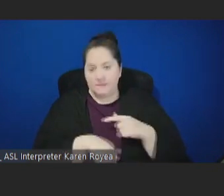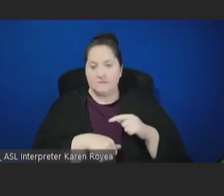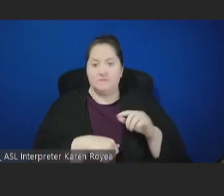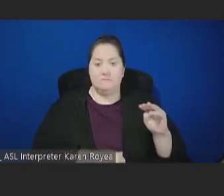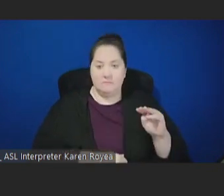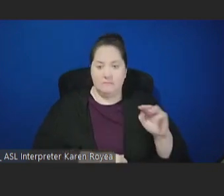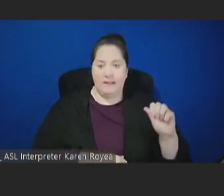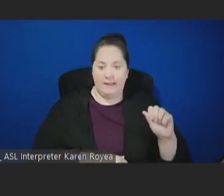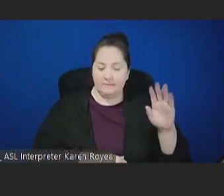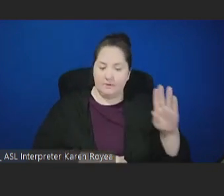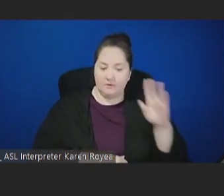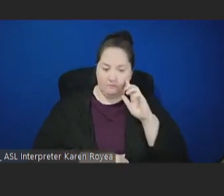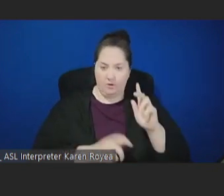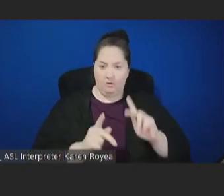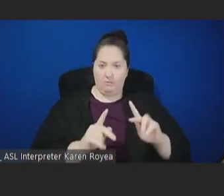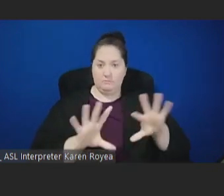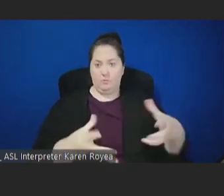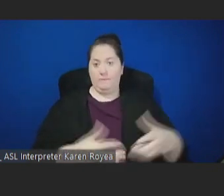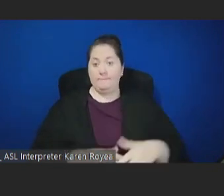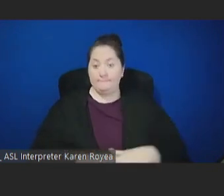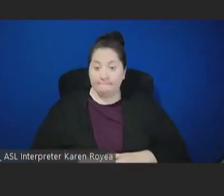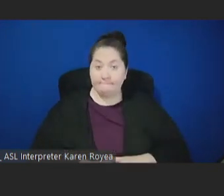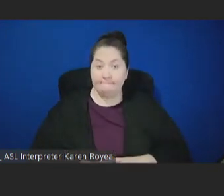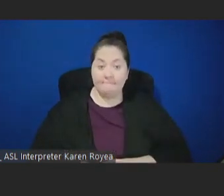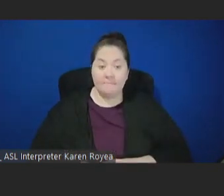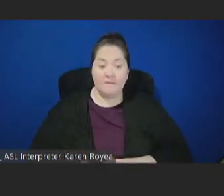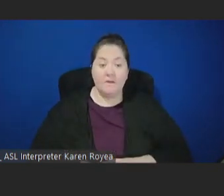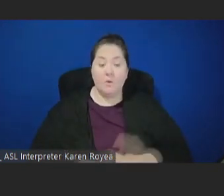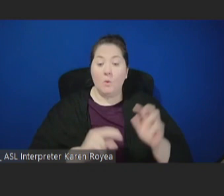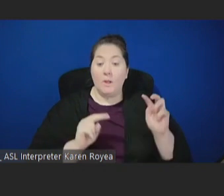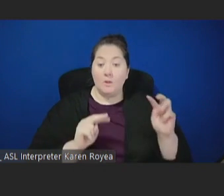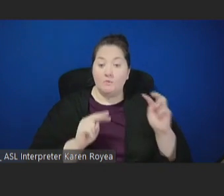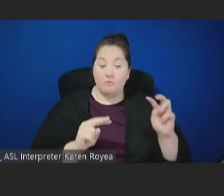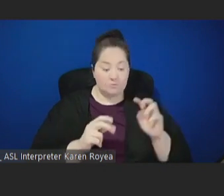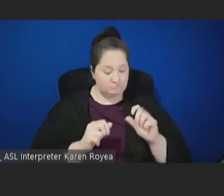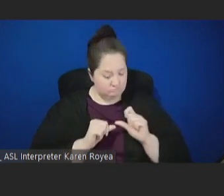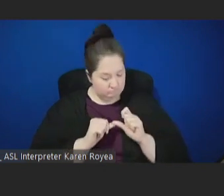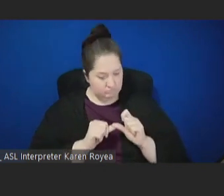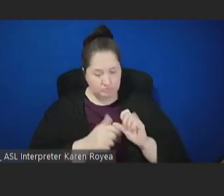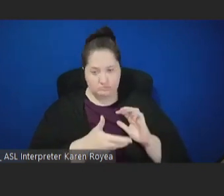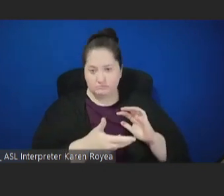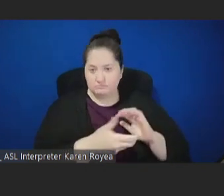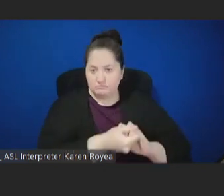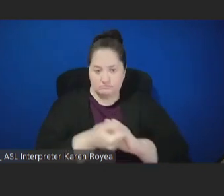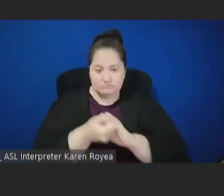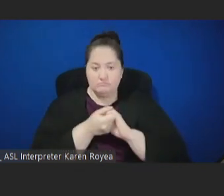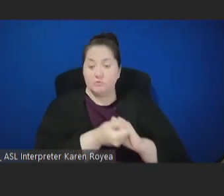our population. We look forward to continued collaboration with our tribal and urban and